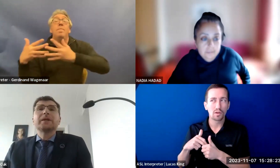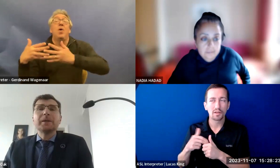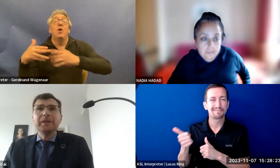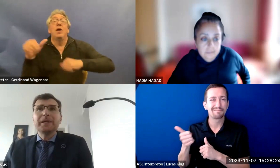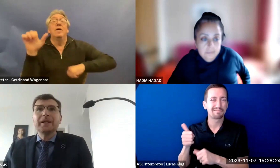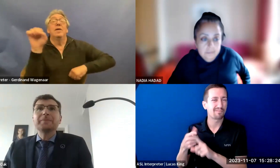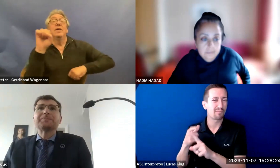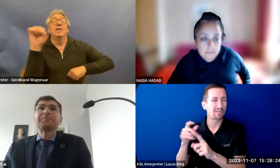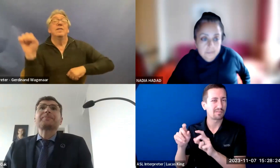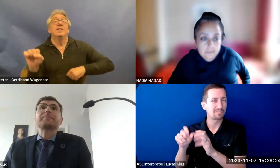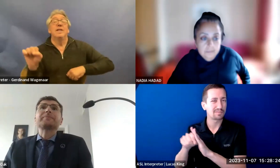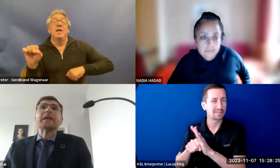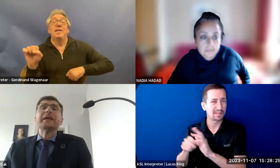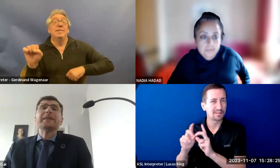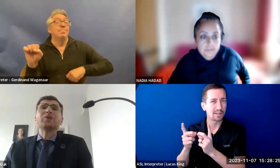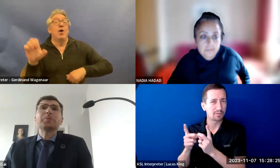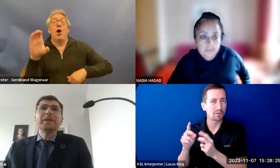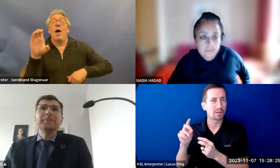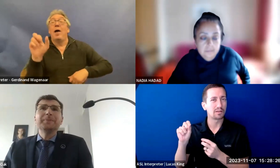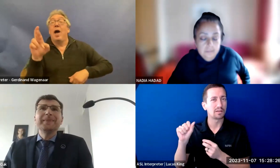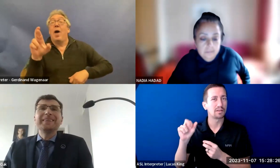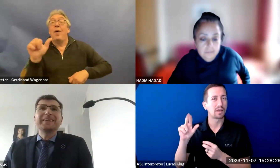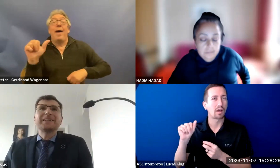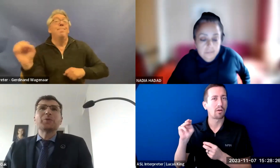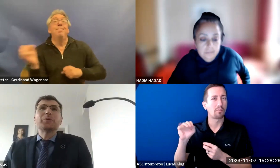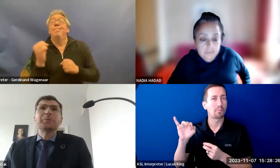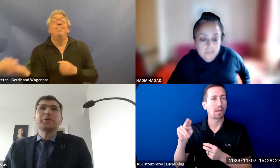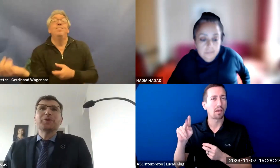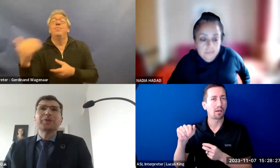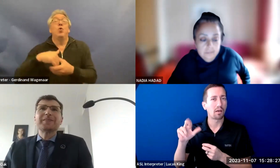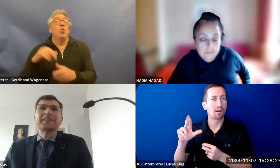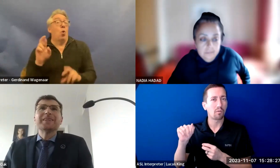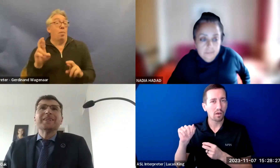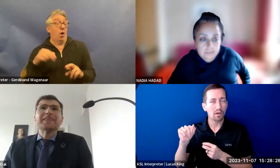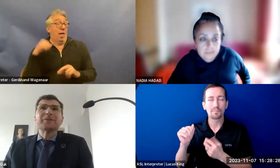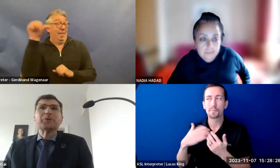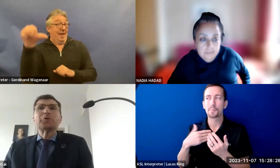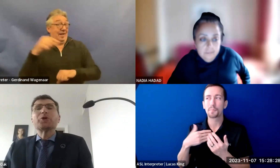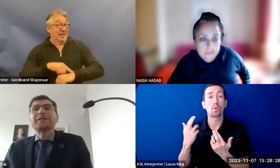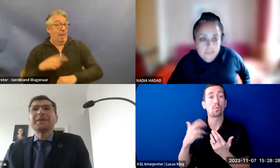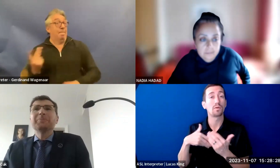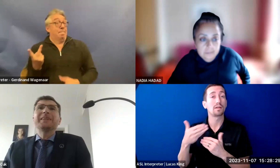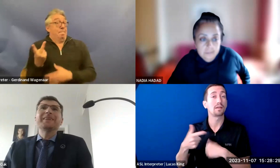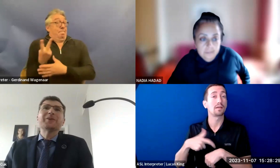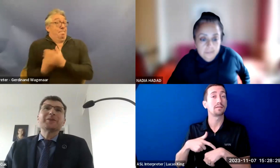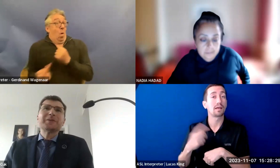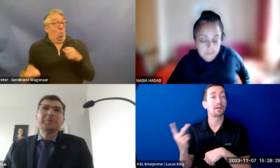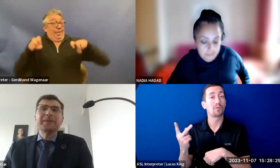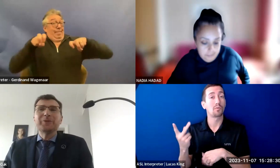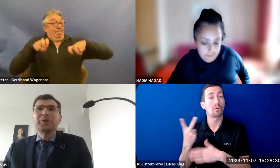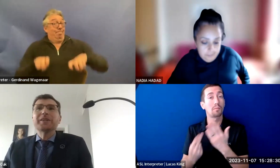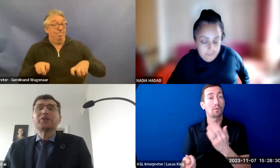Sara Minkara. I hope next time we will be in the same meeting together.